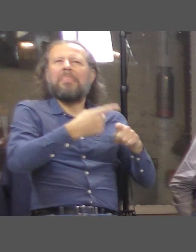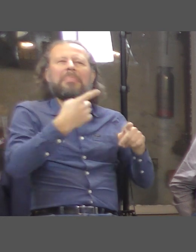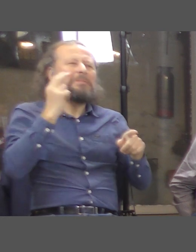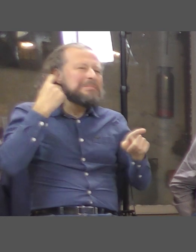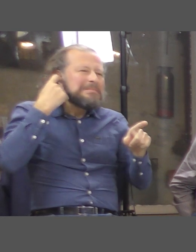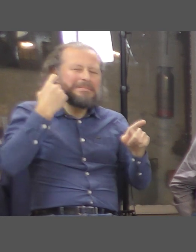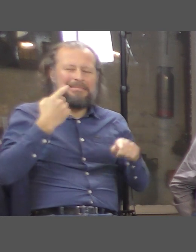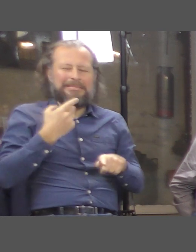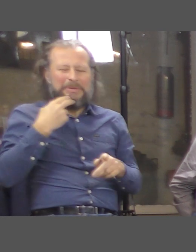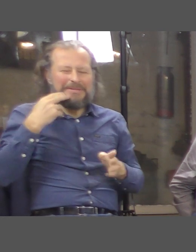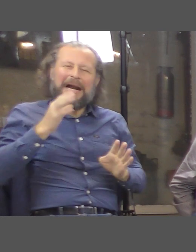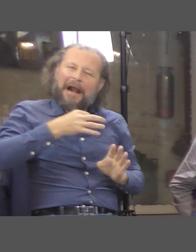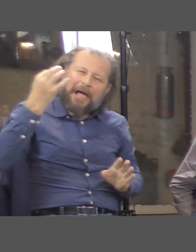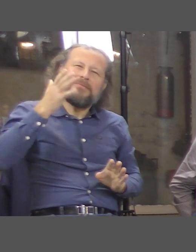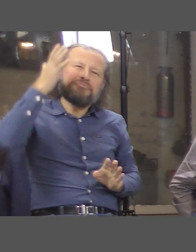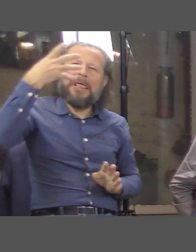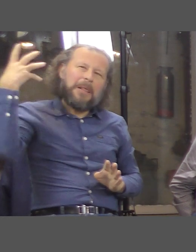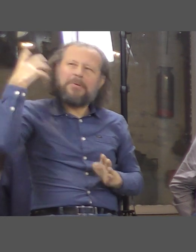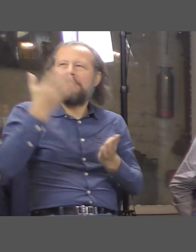is home for me, normal. Hearing mother-in-law,